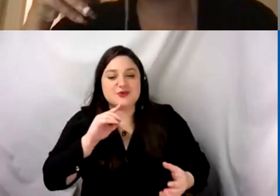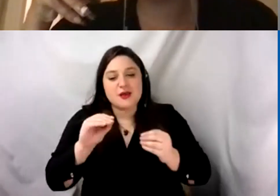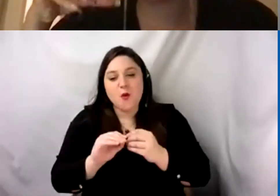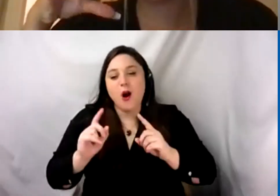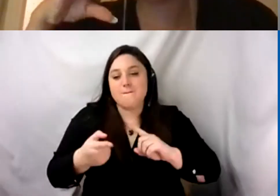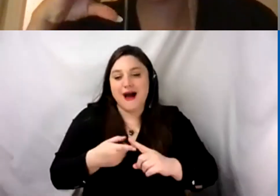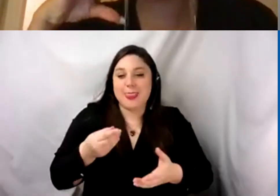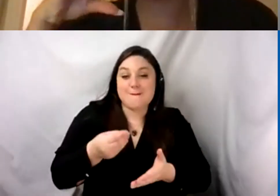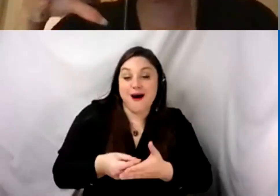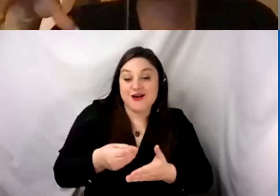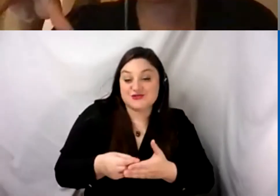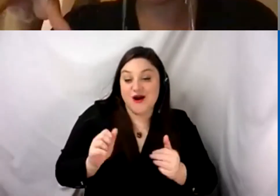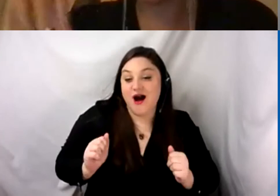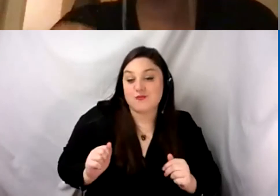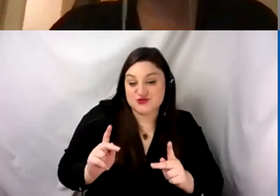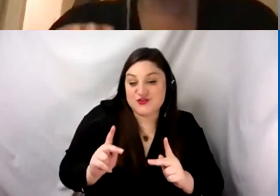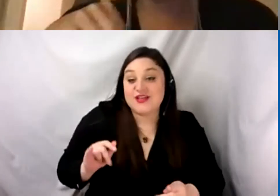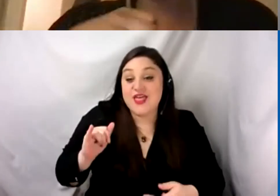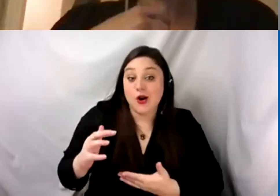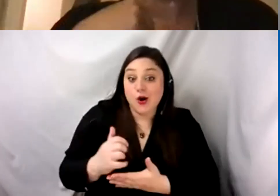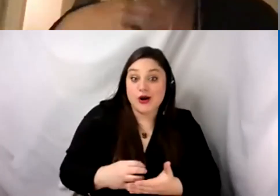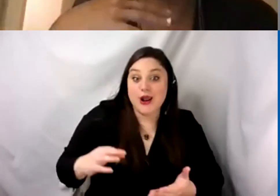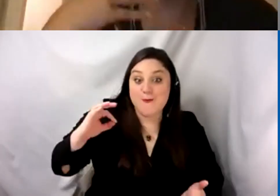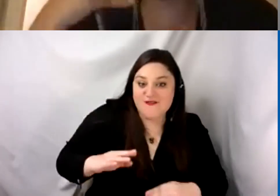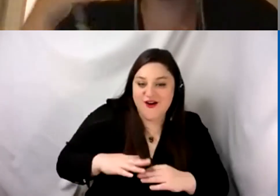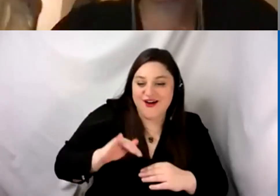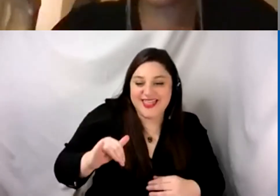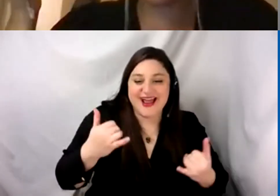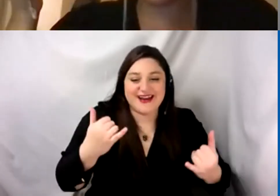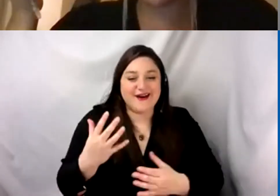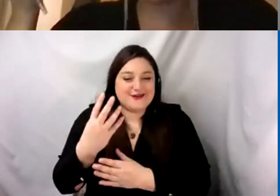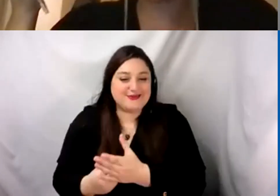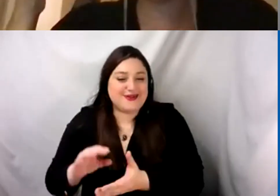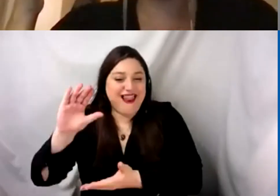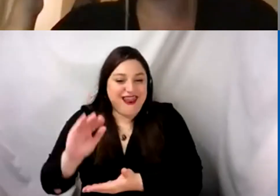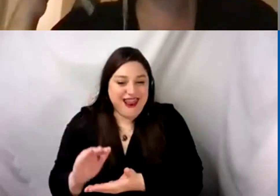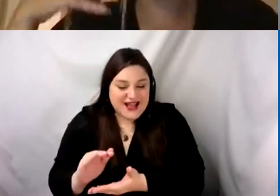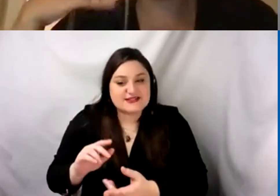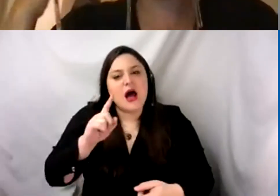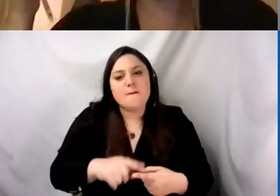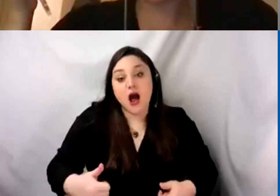that is gone. I certainly think there is value in life streaming in terms of improving